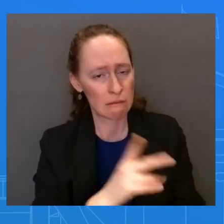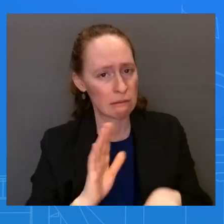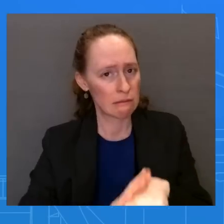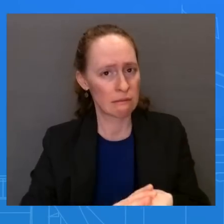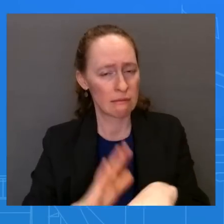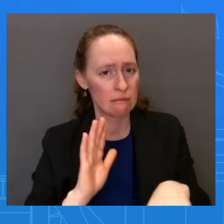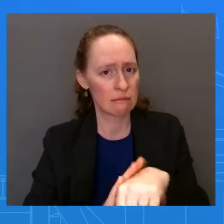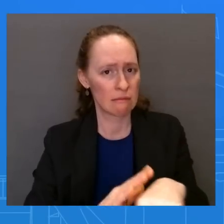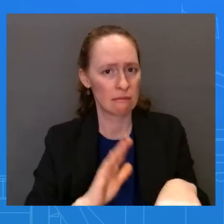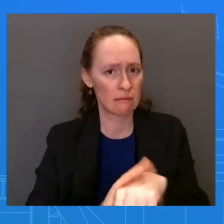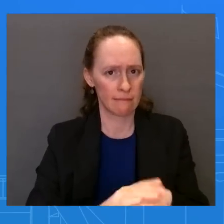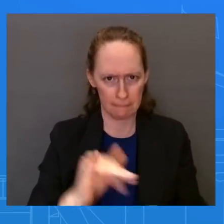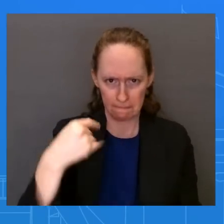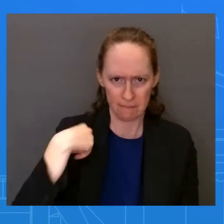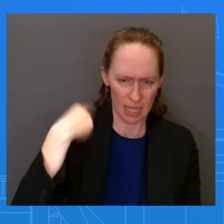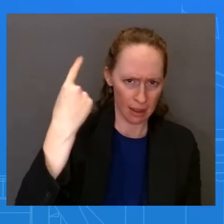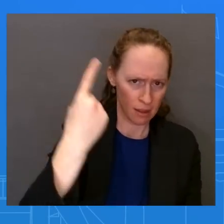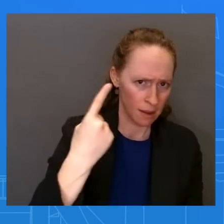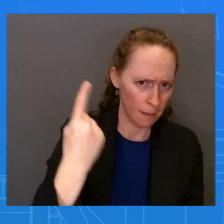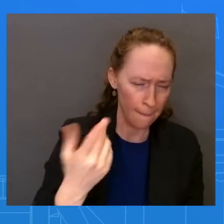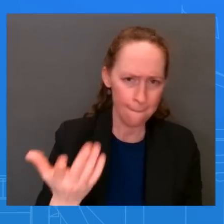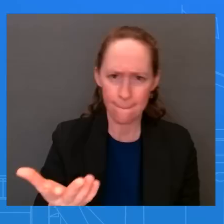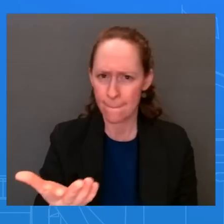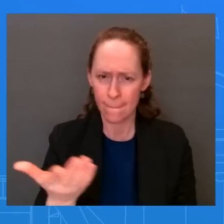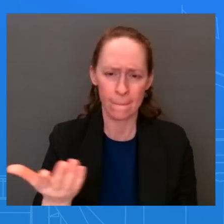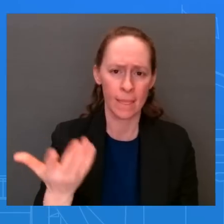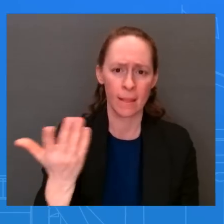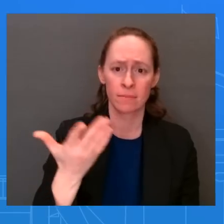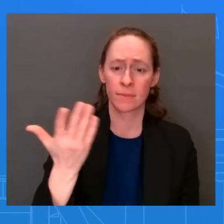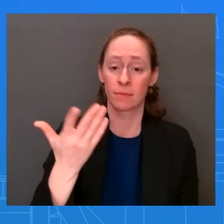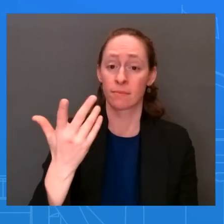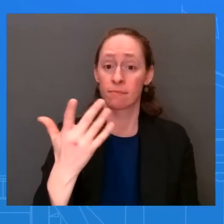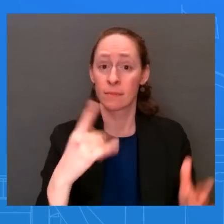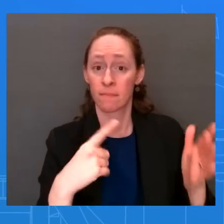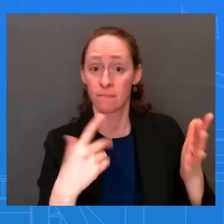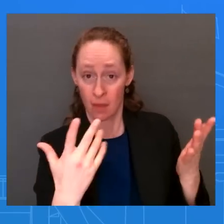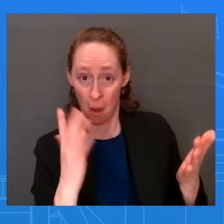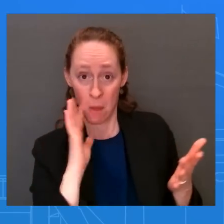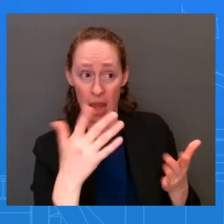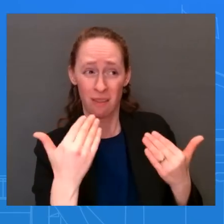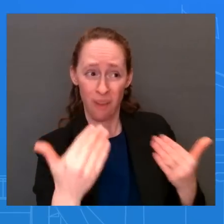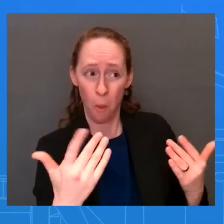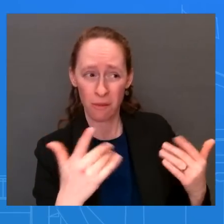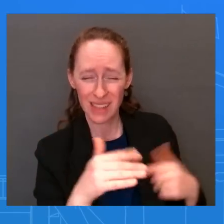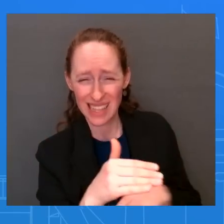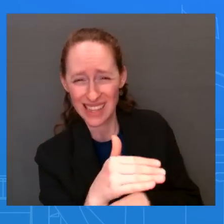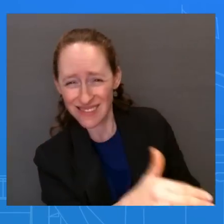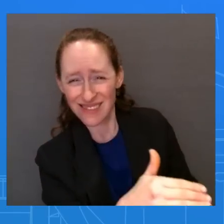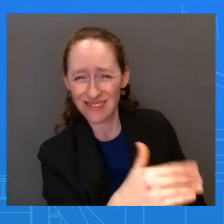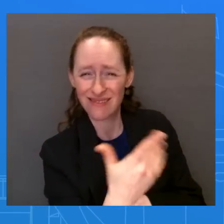Or will he just sort of say, "No, we're not going to do this; we're going to -- we'll discuss the topic at hand, but we won't talk about